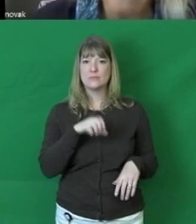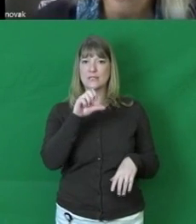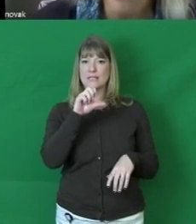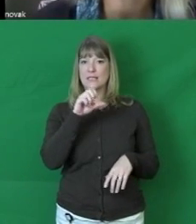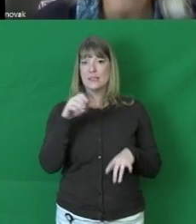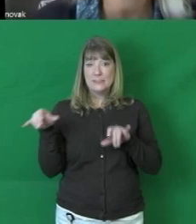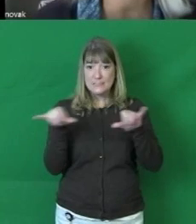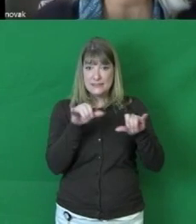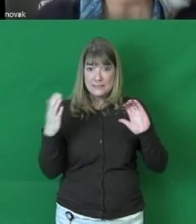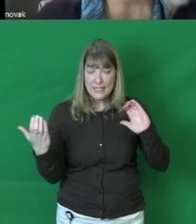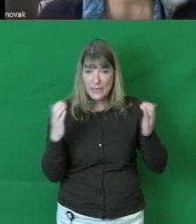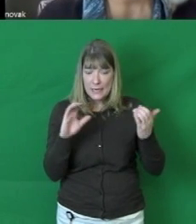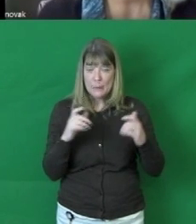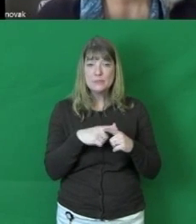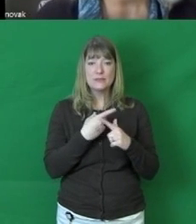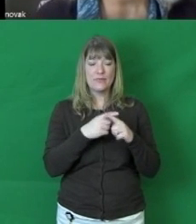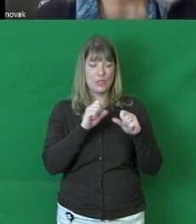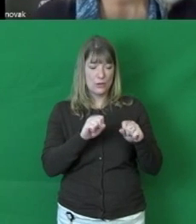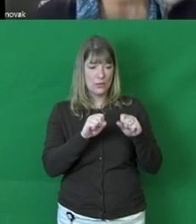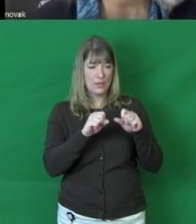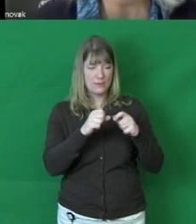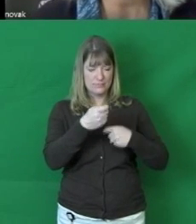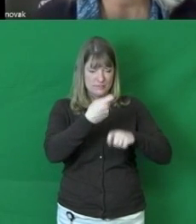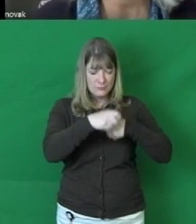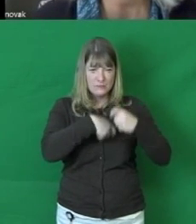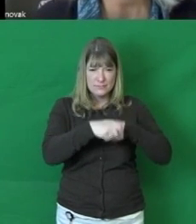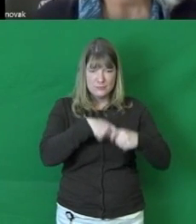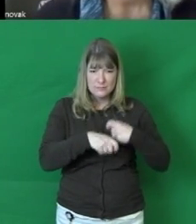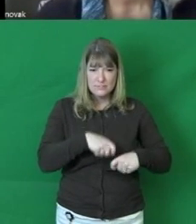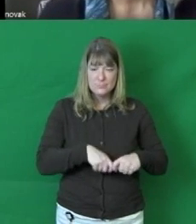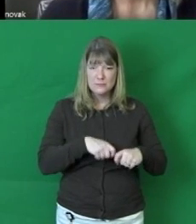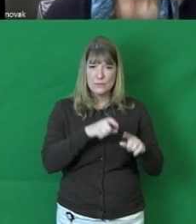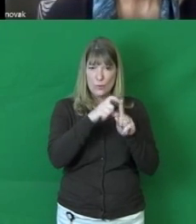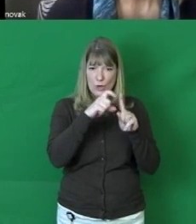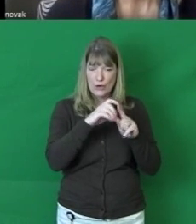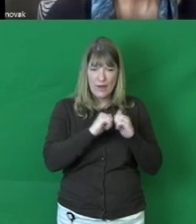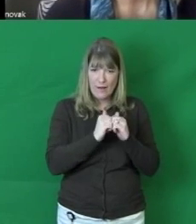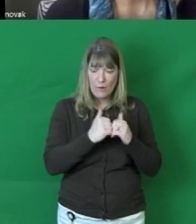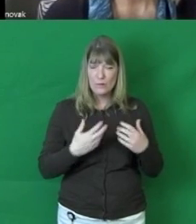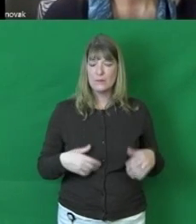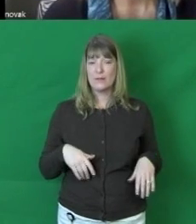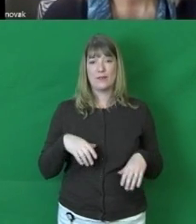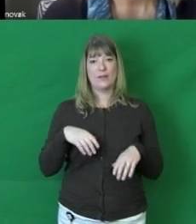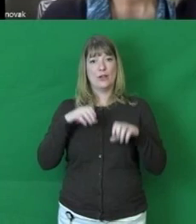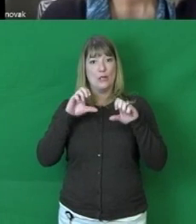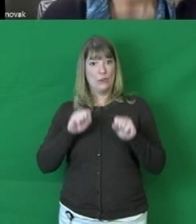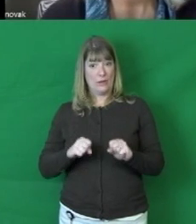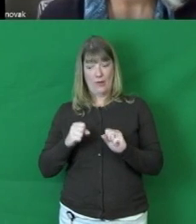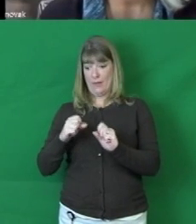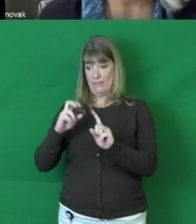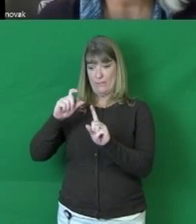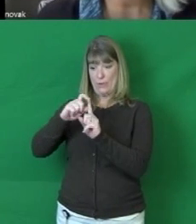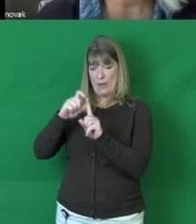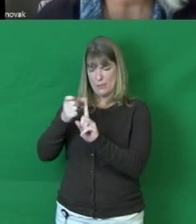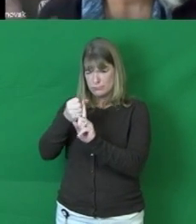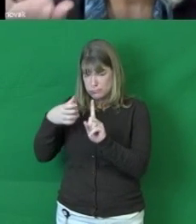synonyms that could be substituted for specific words. This is a great way to expand vocabulary, picking out